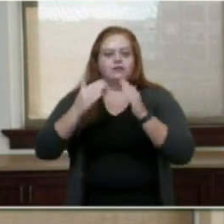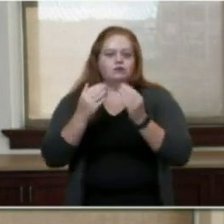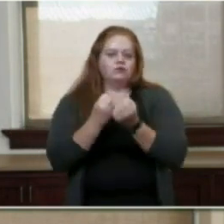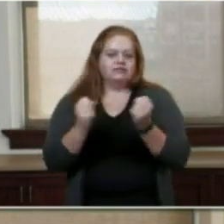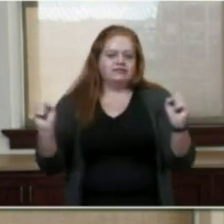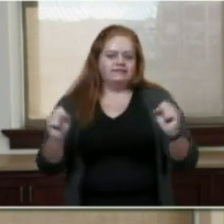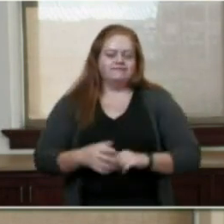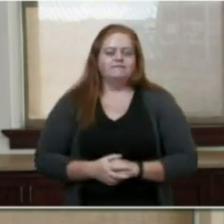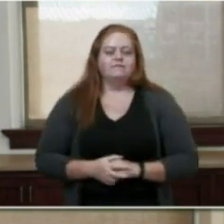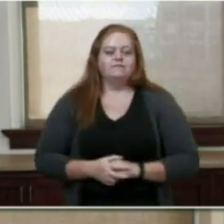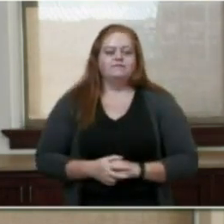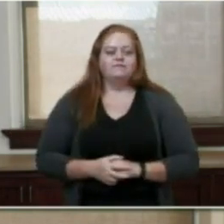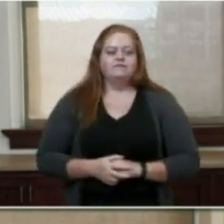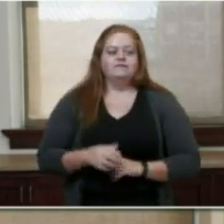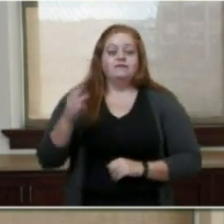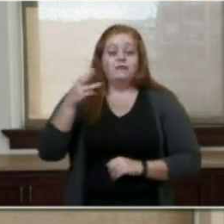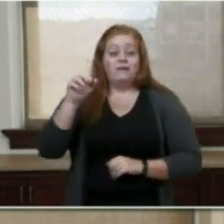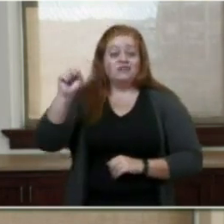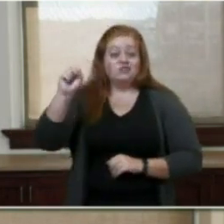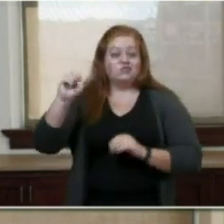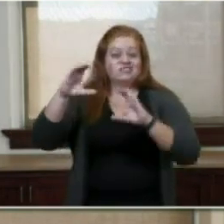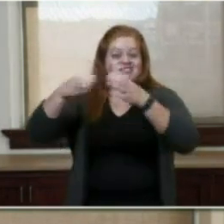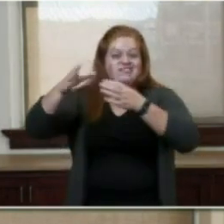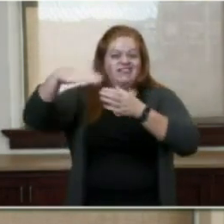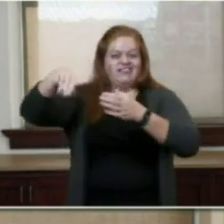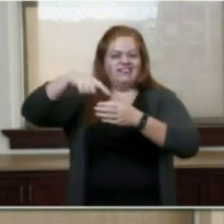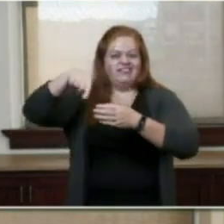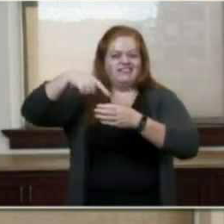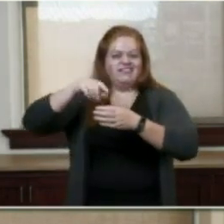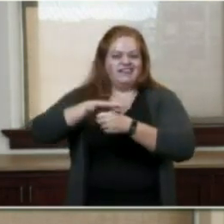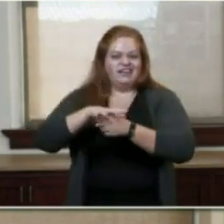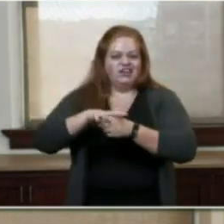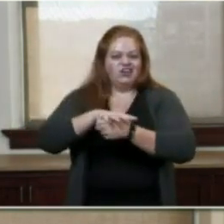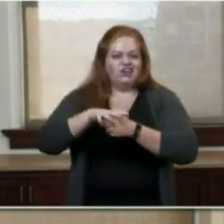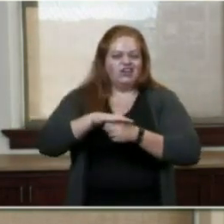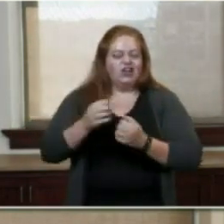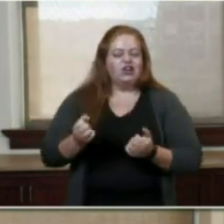In the massachusetts cluster, there was a high proportion of cases among the